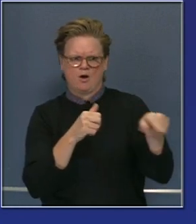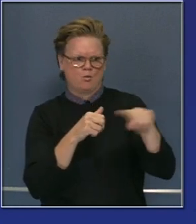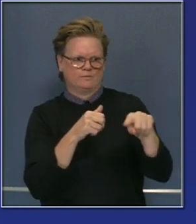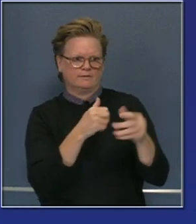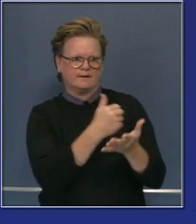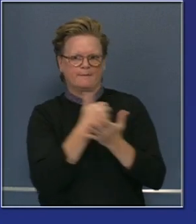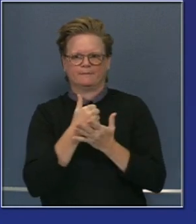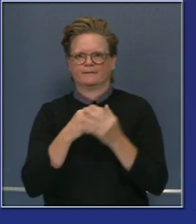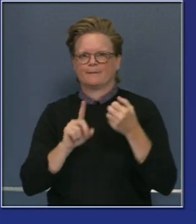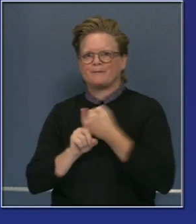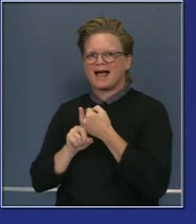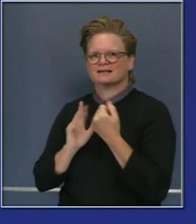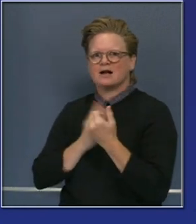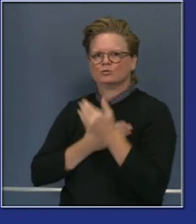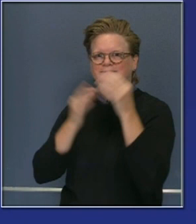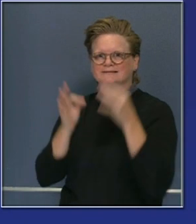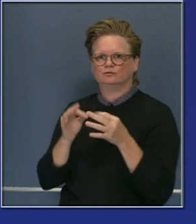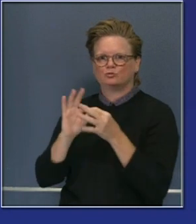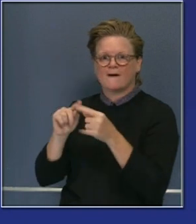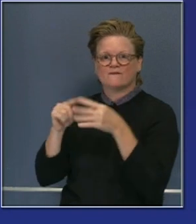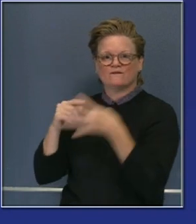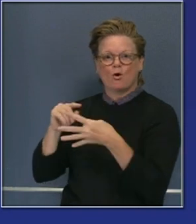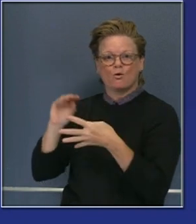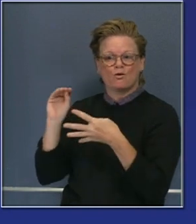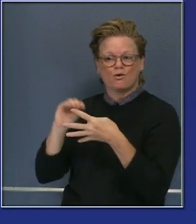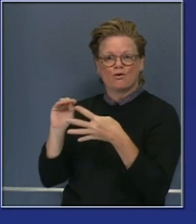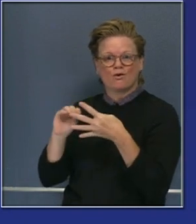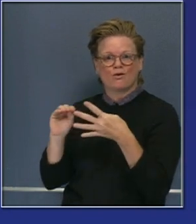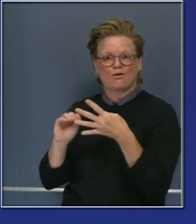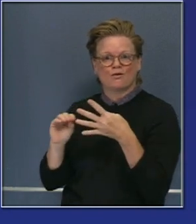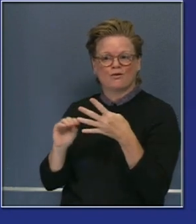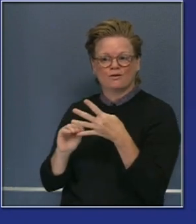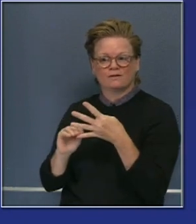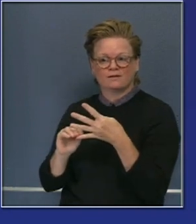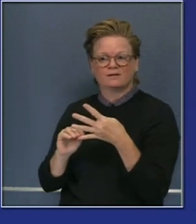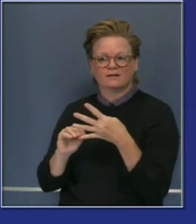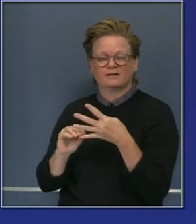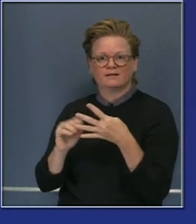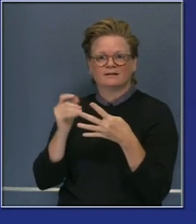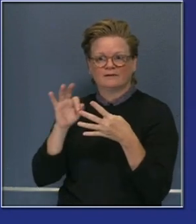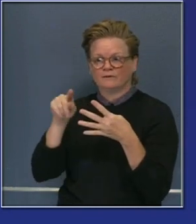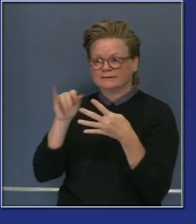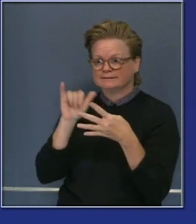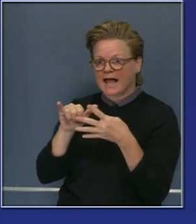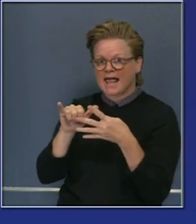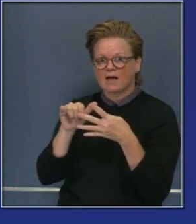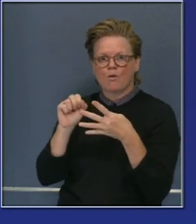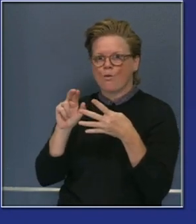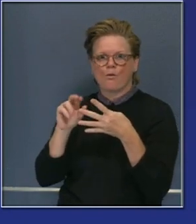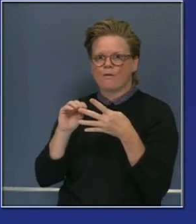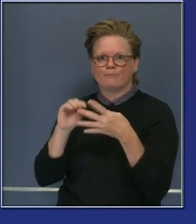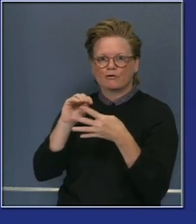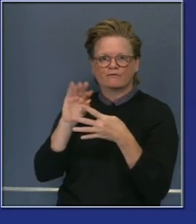THAT IS VERY IMPORTANT AND NO ONE IS DENYING THE IMPORTANCE OF THAT CRITERIA BUT WE ARE NOT